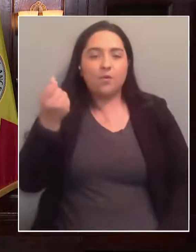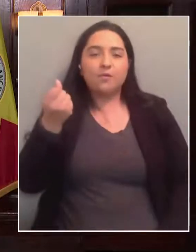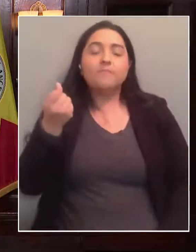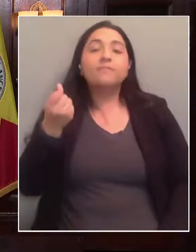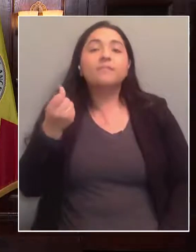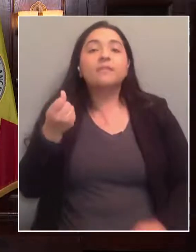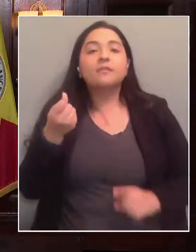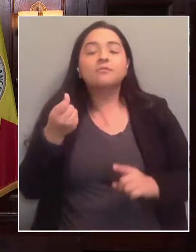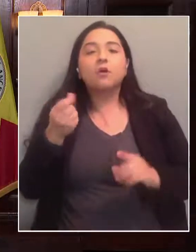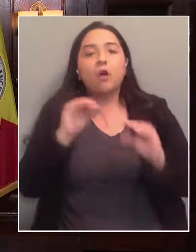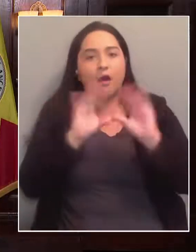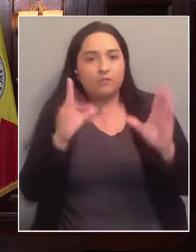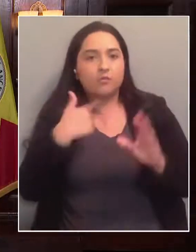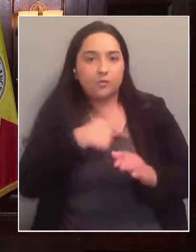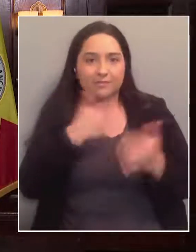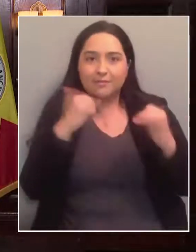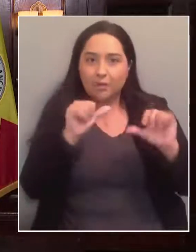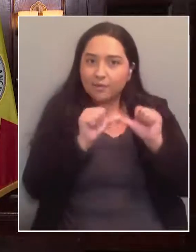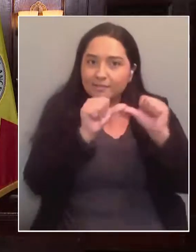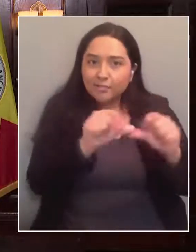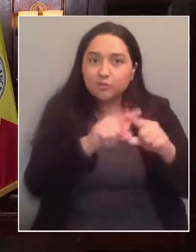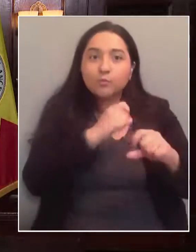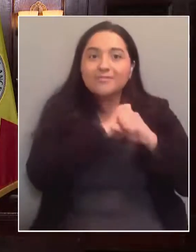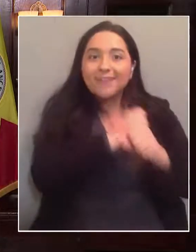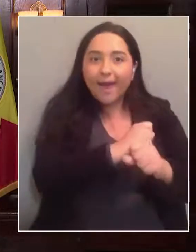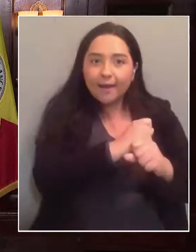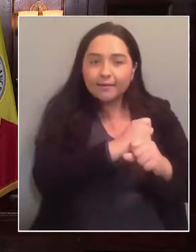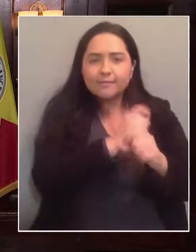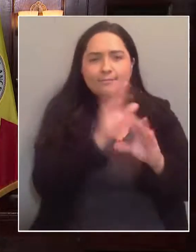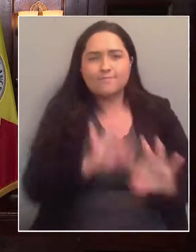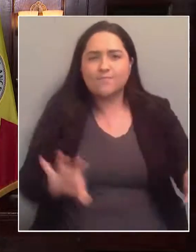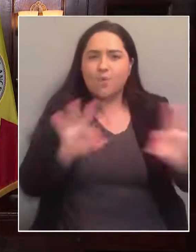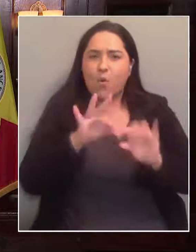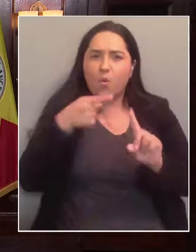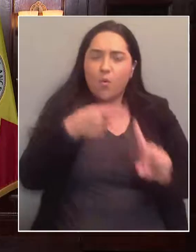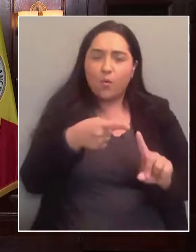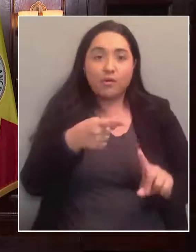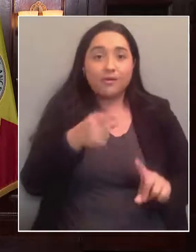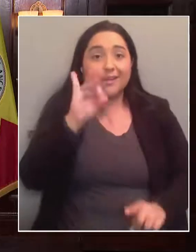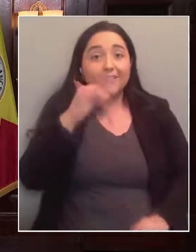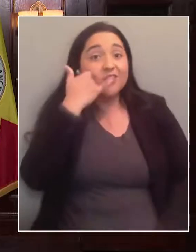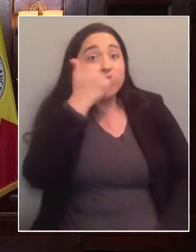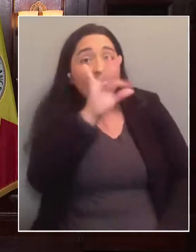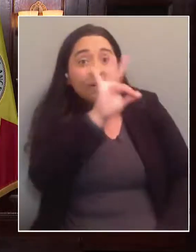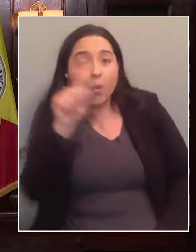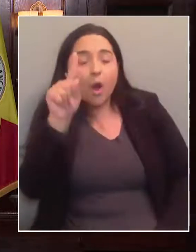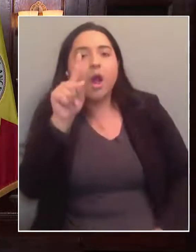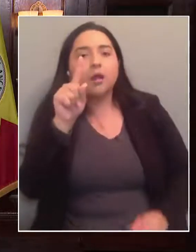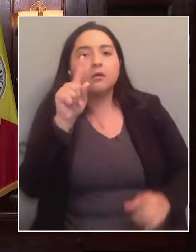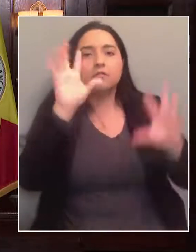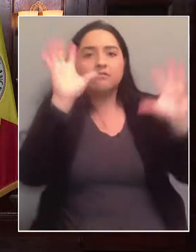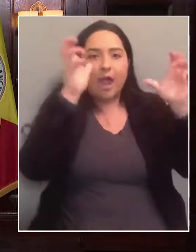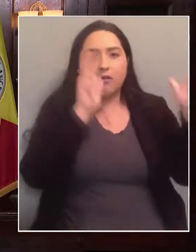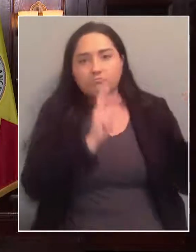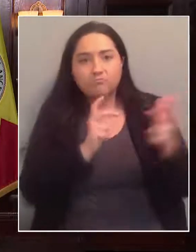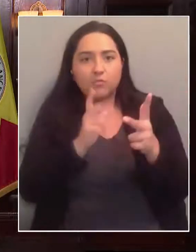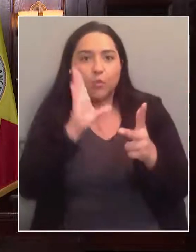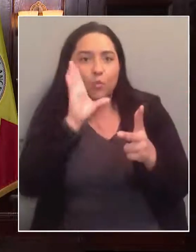WILL PROTECT. WE'LL PROTECT ONE OF THE CORE THINGS SO WHEN 9-1-1 IS CALLED,